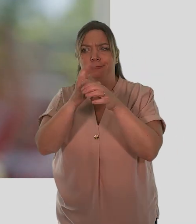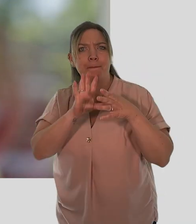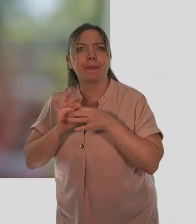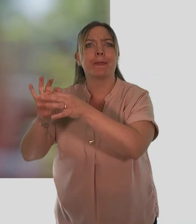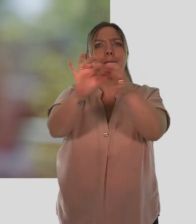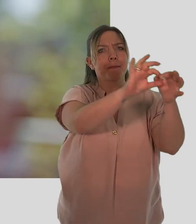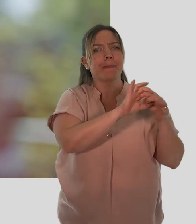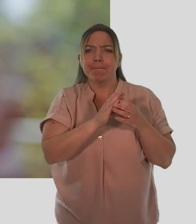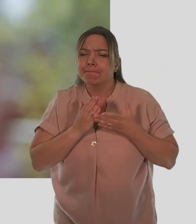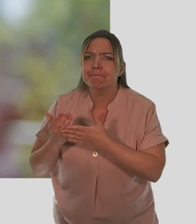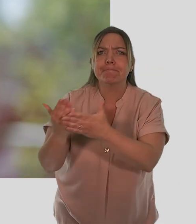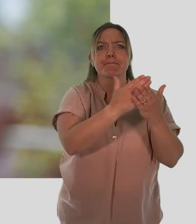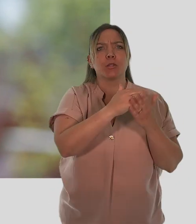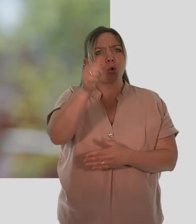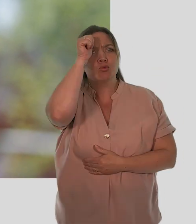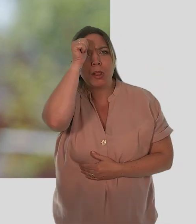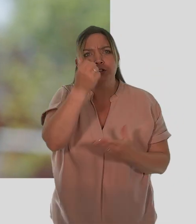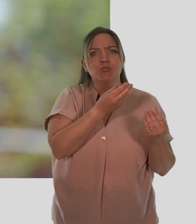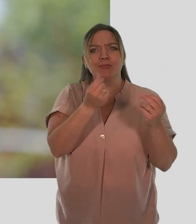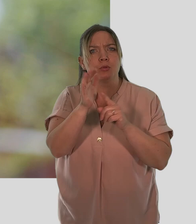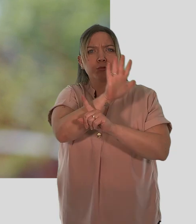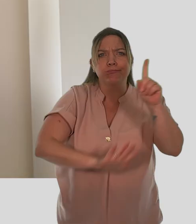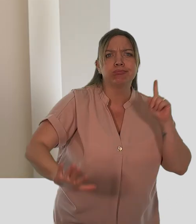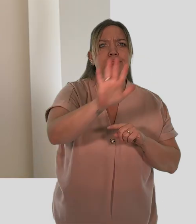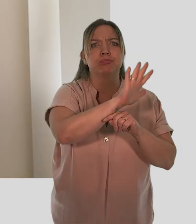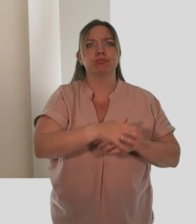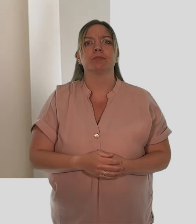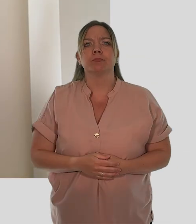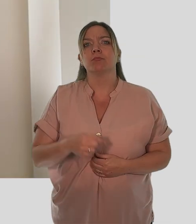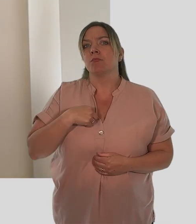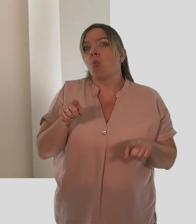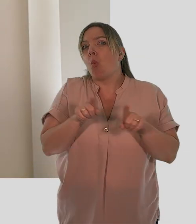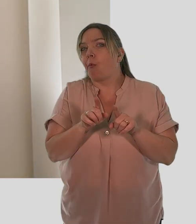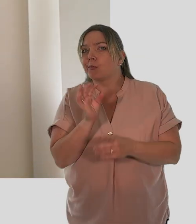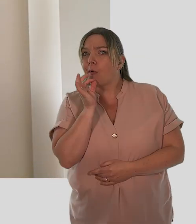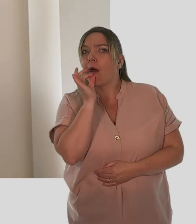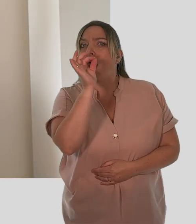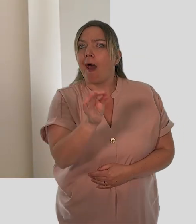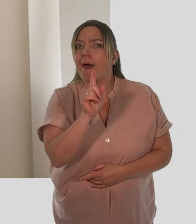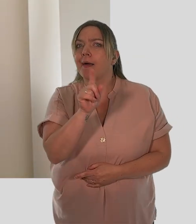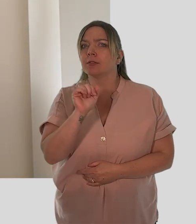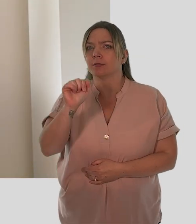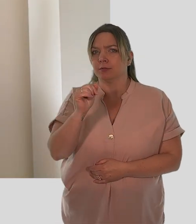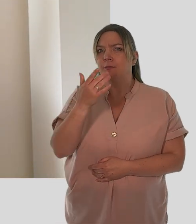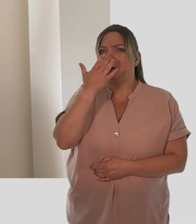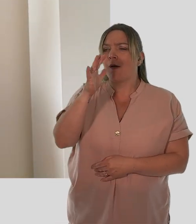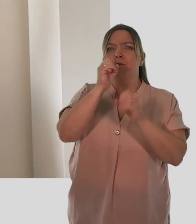as a way to increase accessibility. Additionally, there could be a push for more training